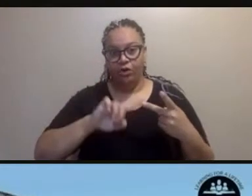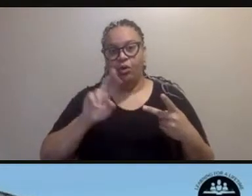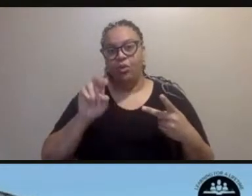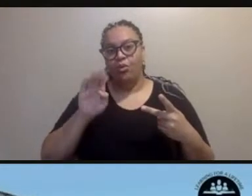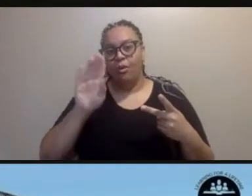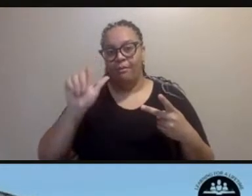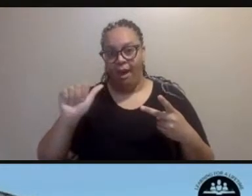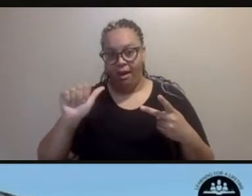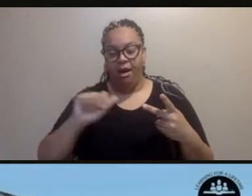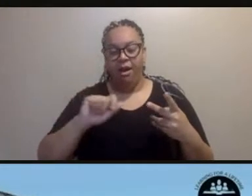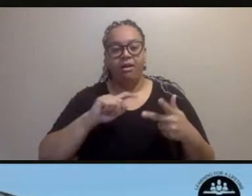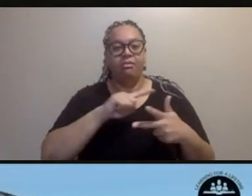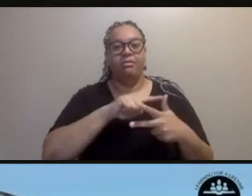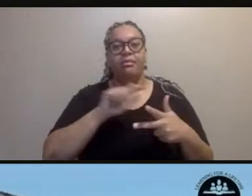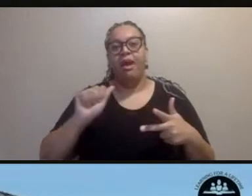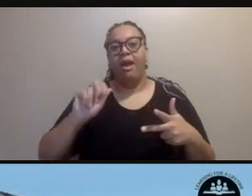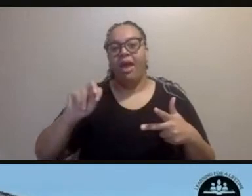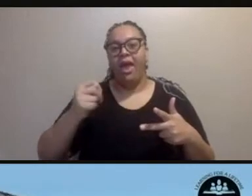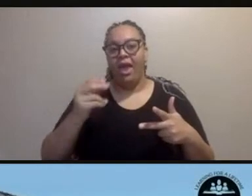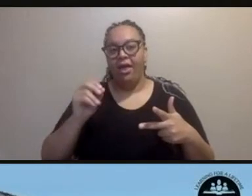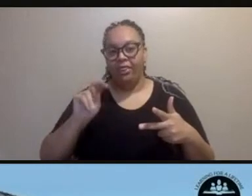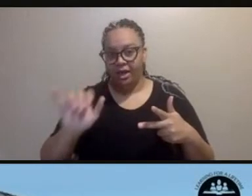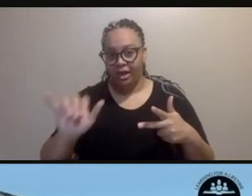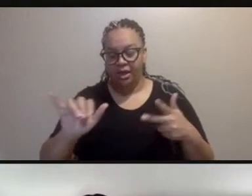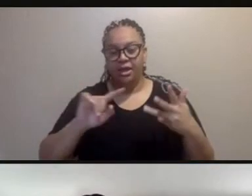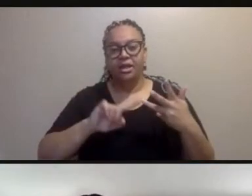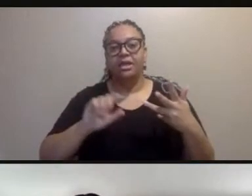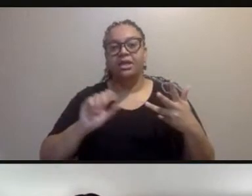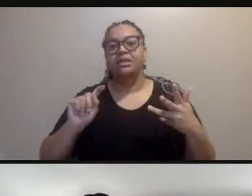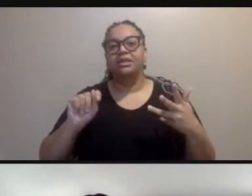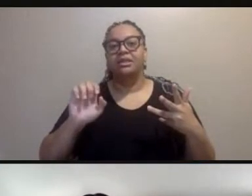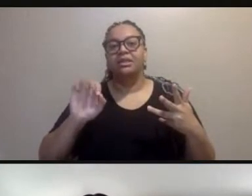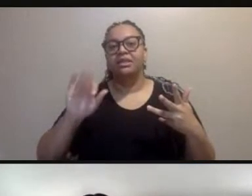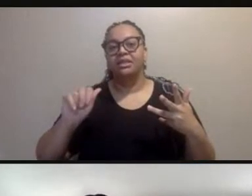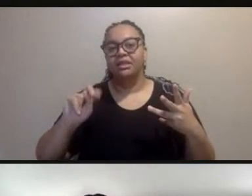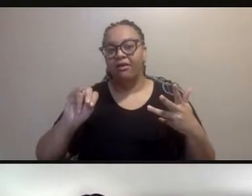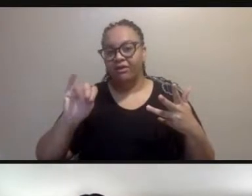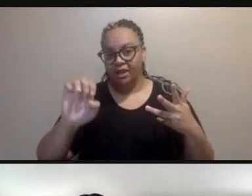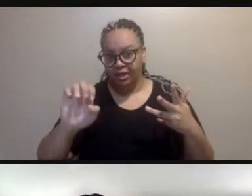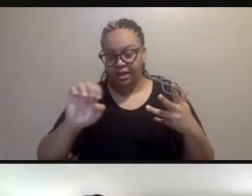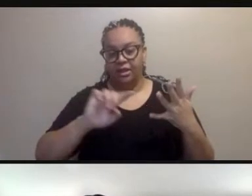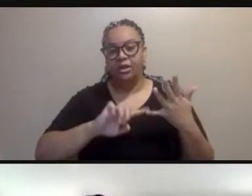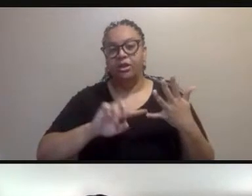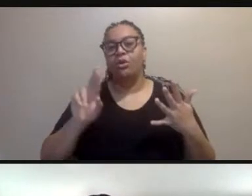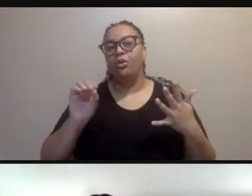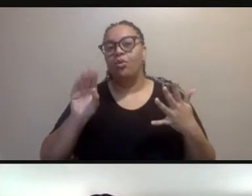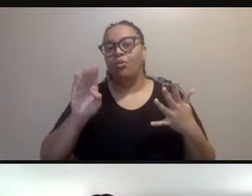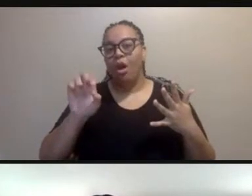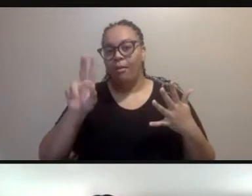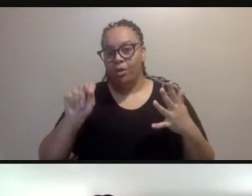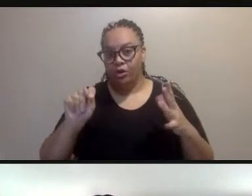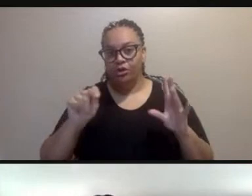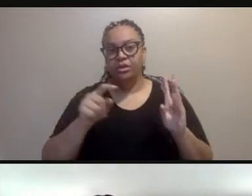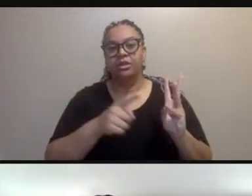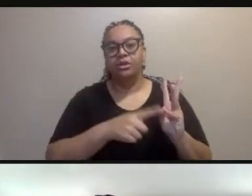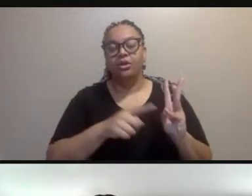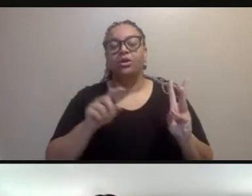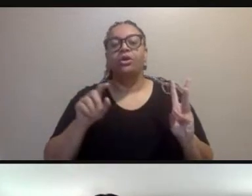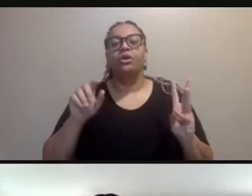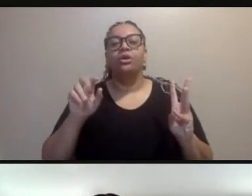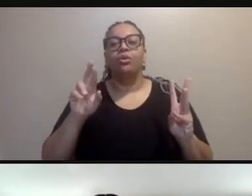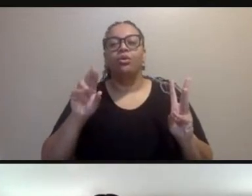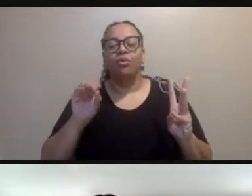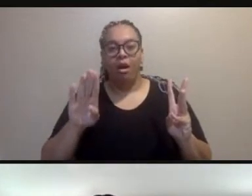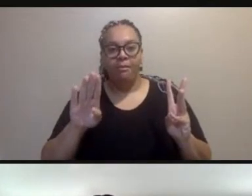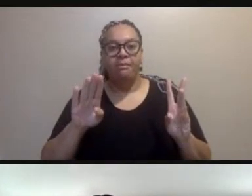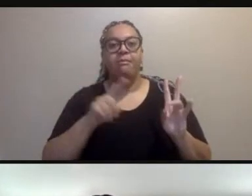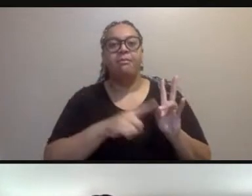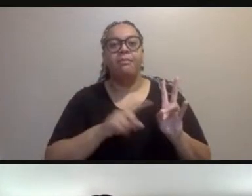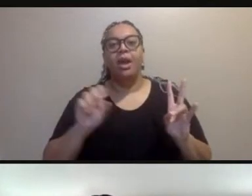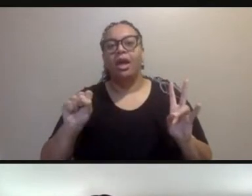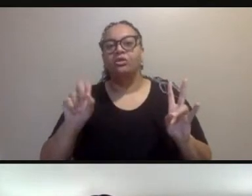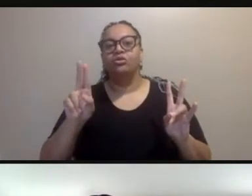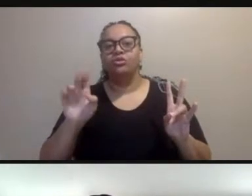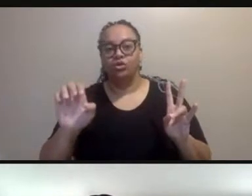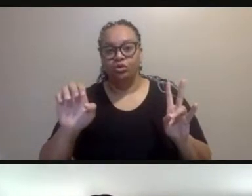WE HAVE CLIFFORD BOB THEM ROSE